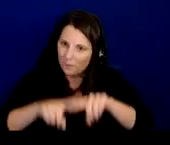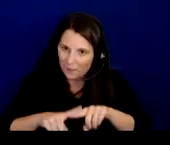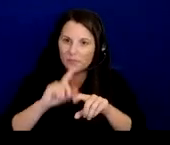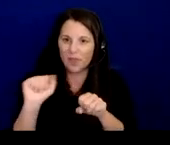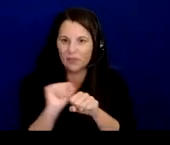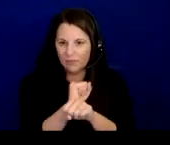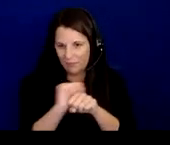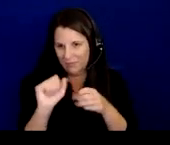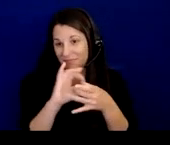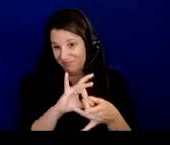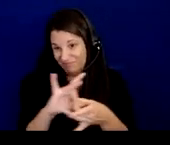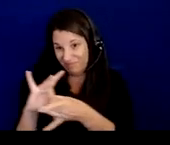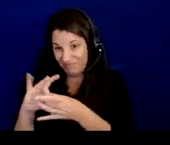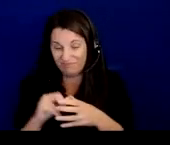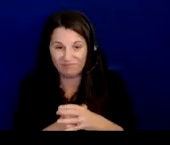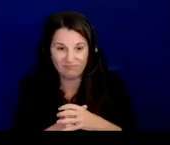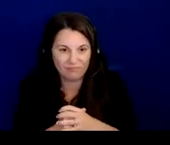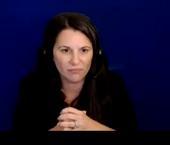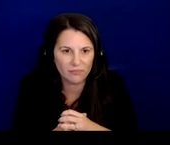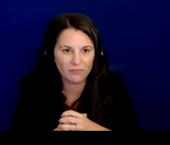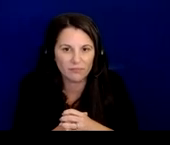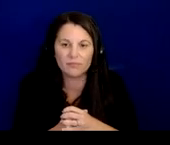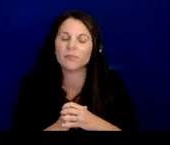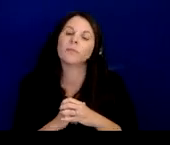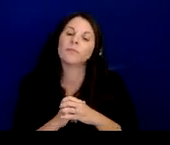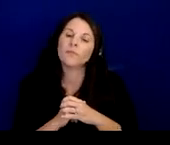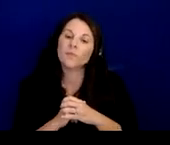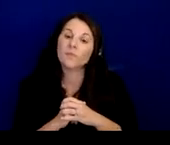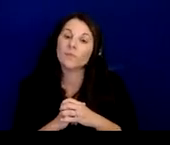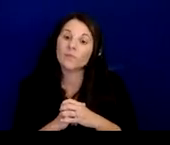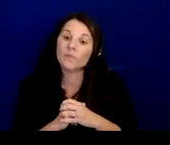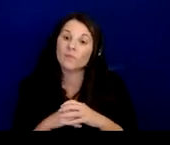Okay, So this program,